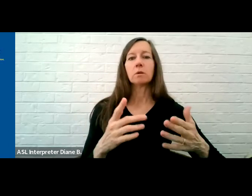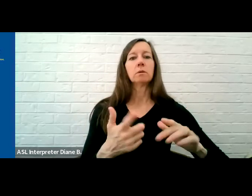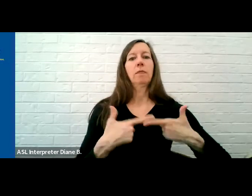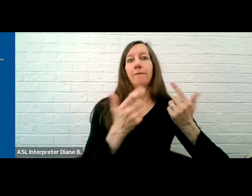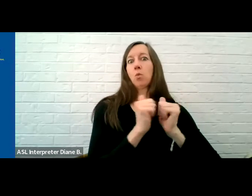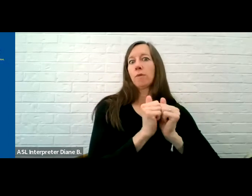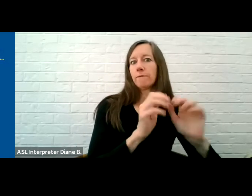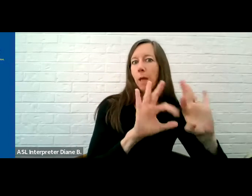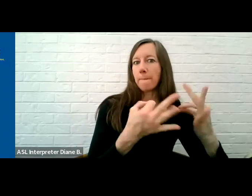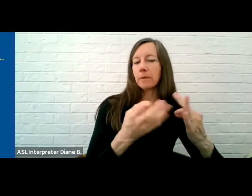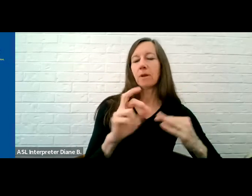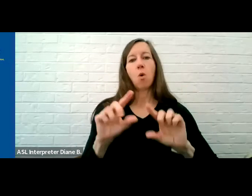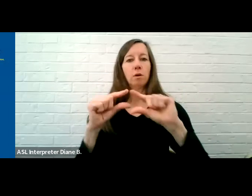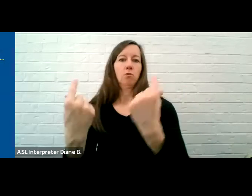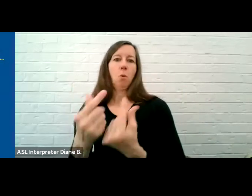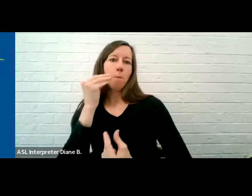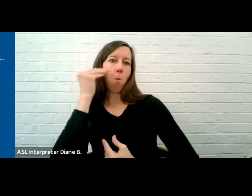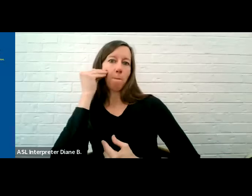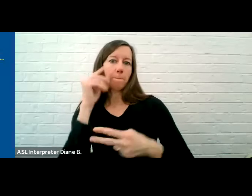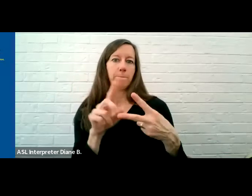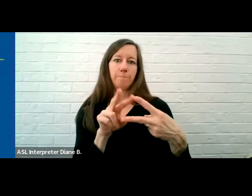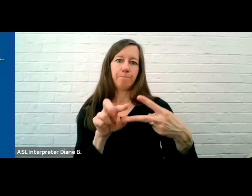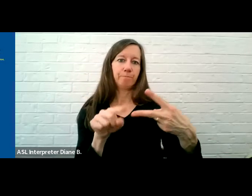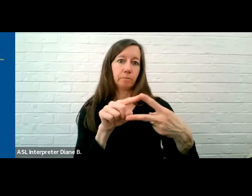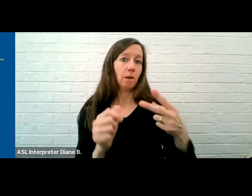but what these living options do is oftentimes create other forms